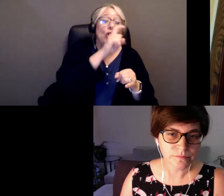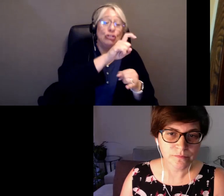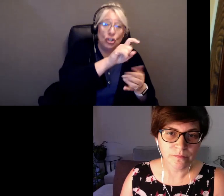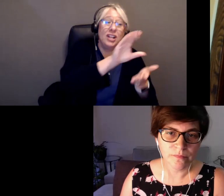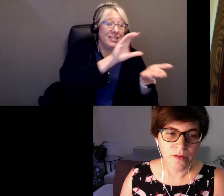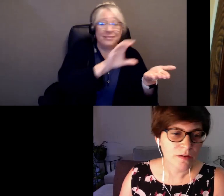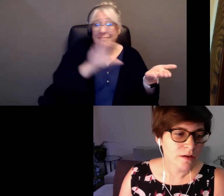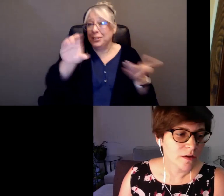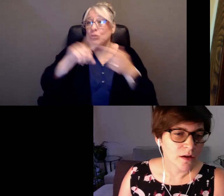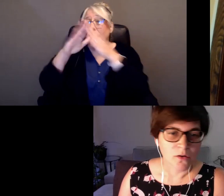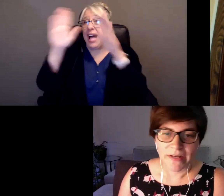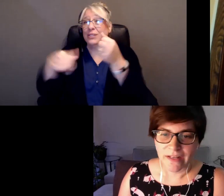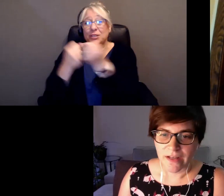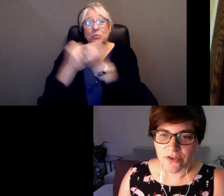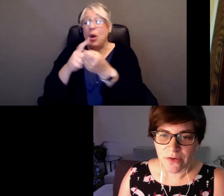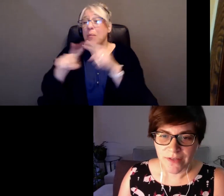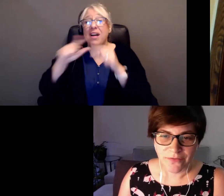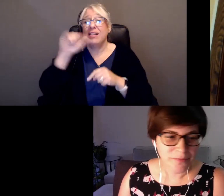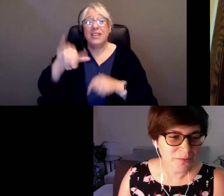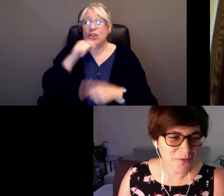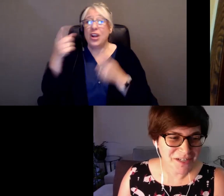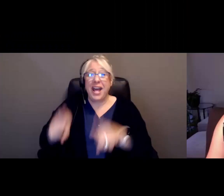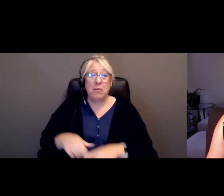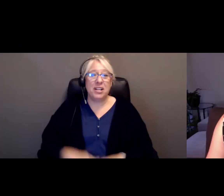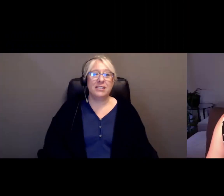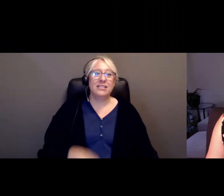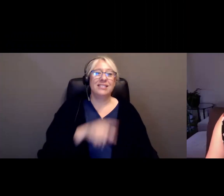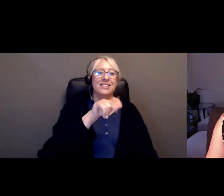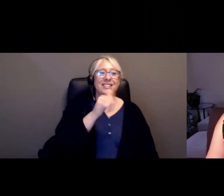Oh, my gosh, shout that from the rooftops. I feel that in